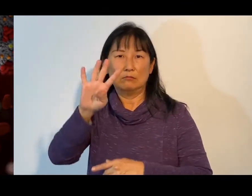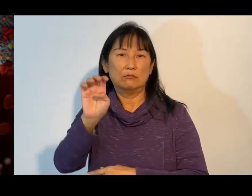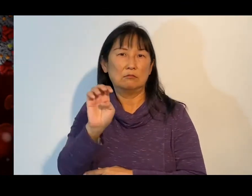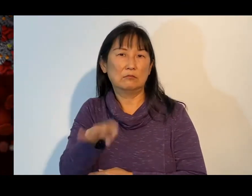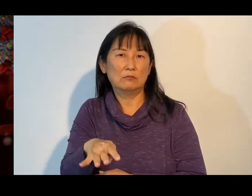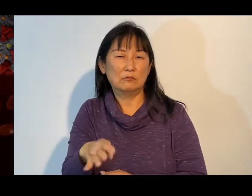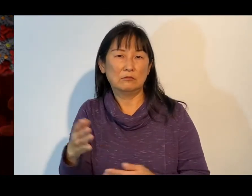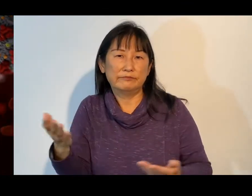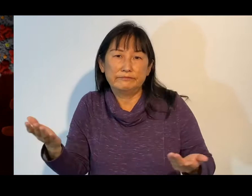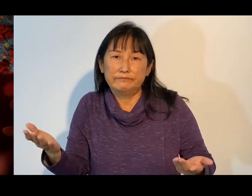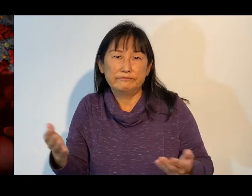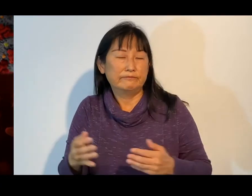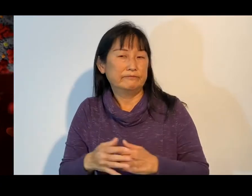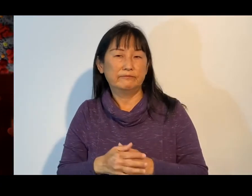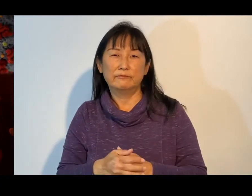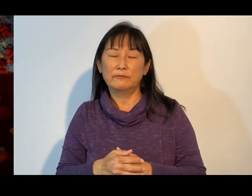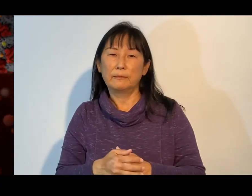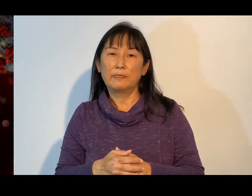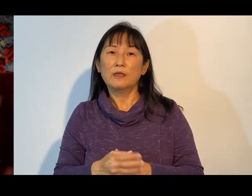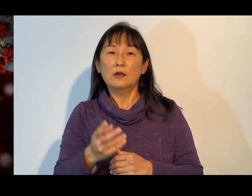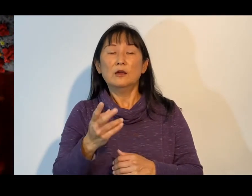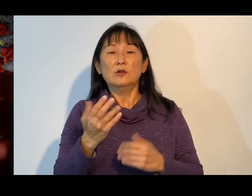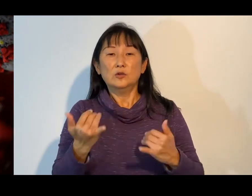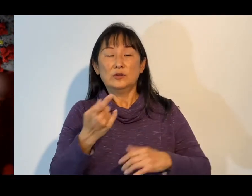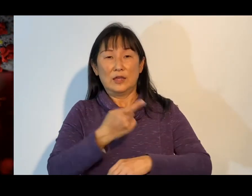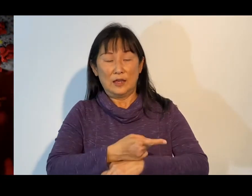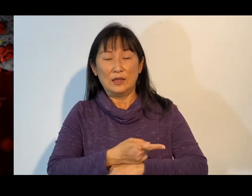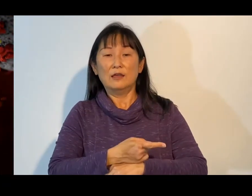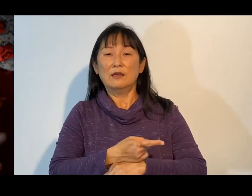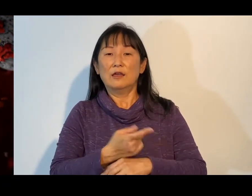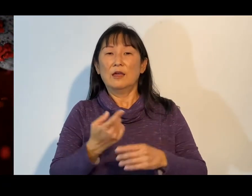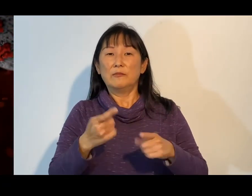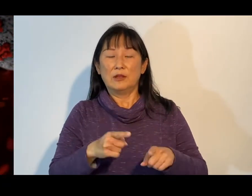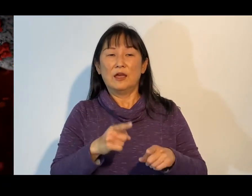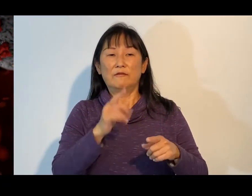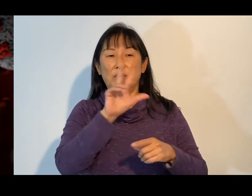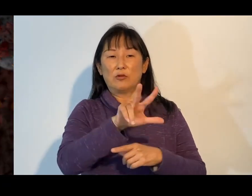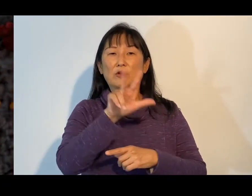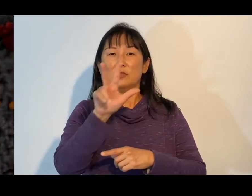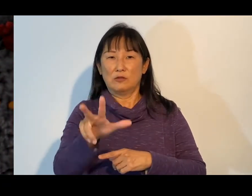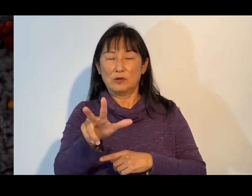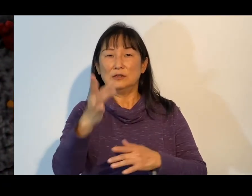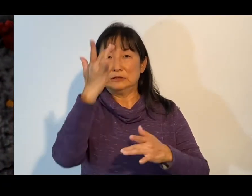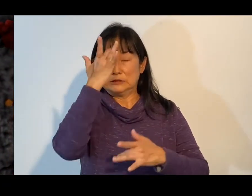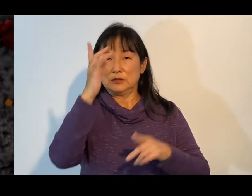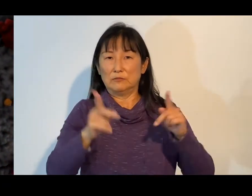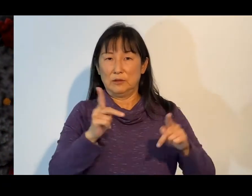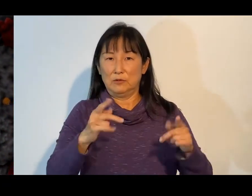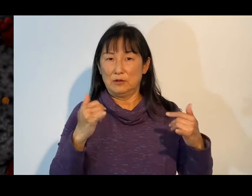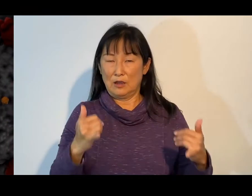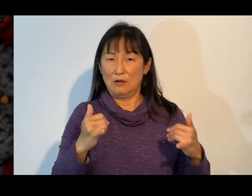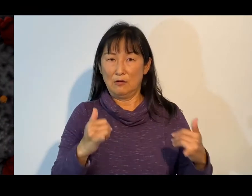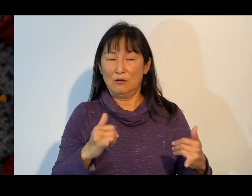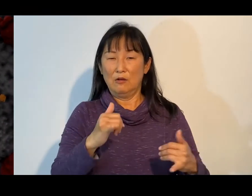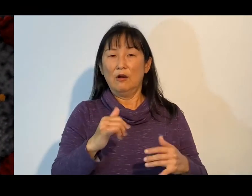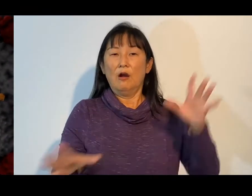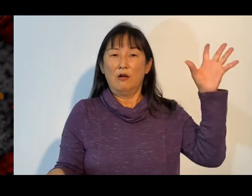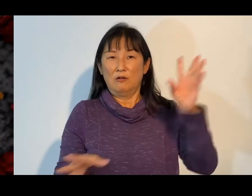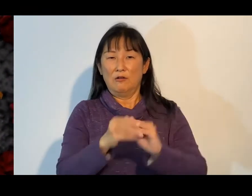Today’s cases bring the number of active cases to 33, and 469 cumulative cases.